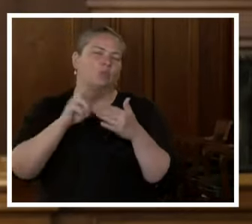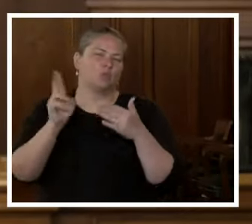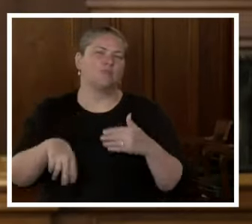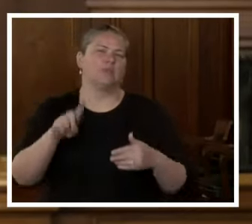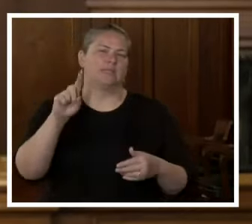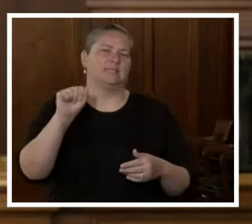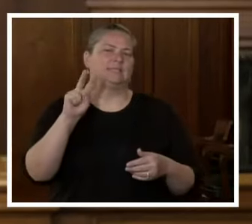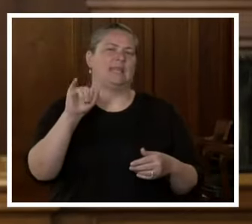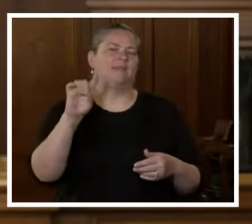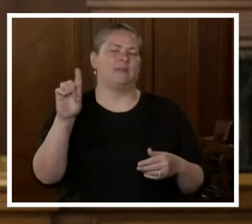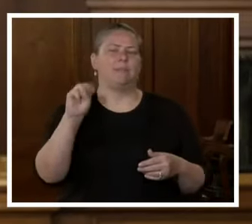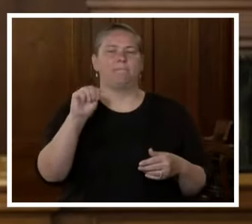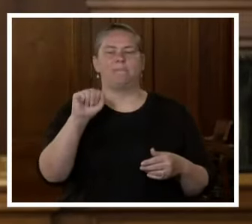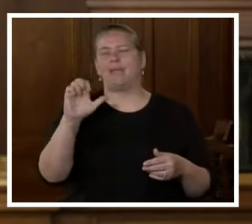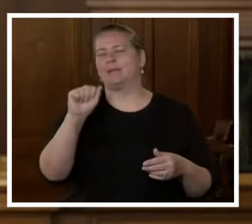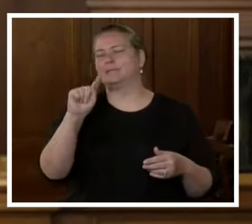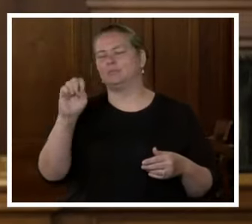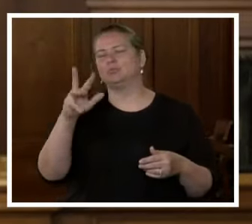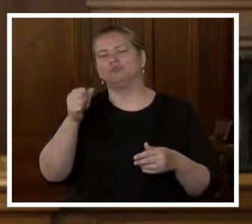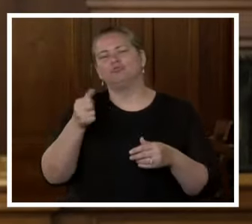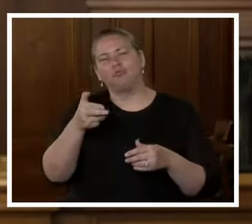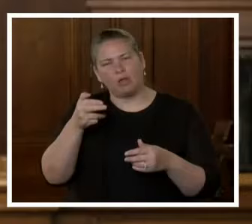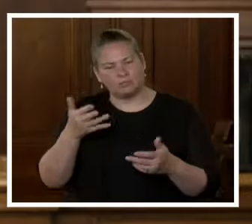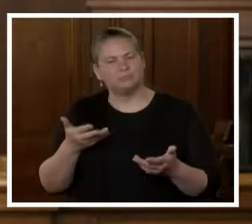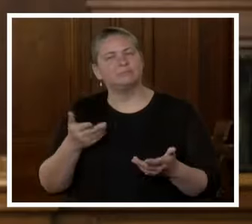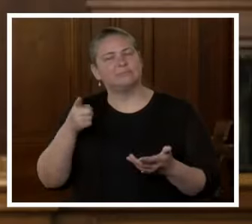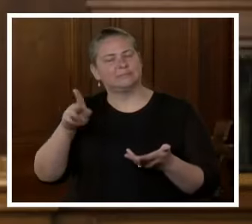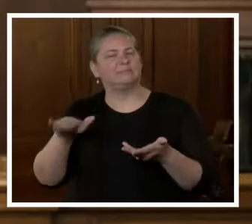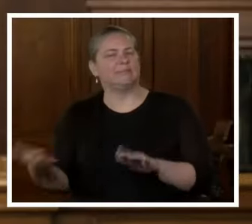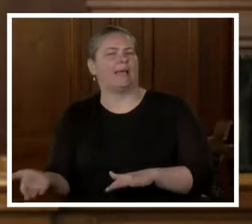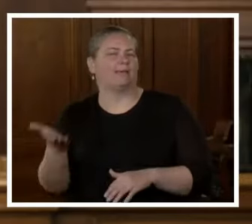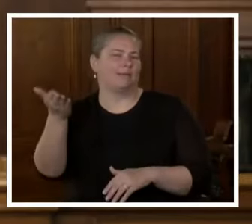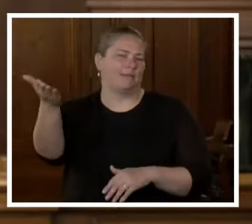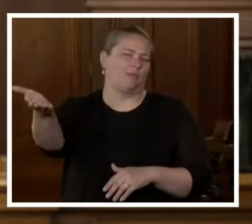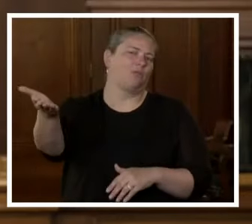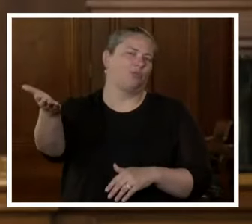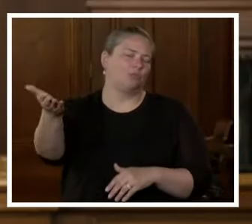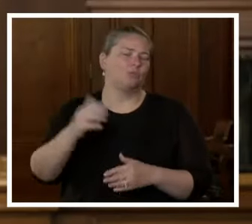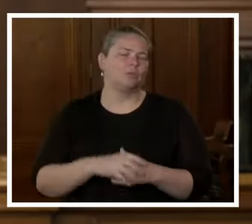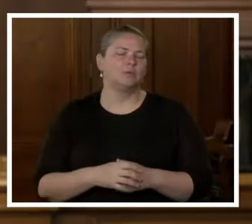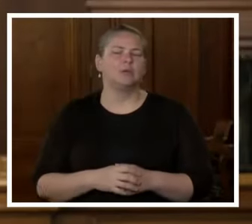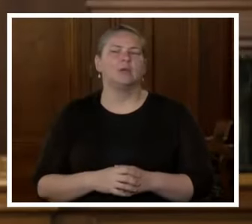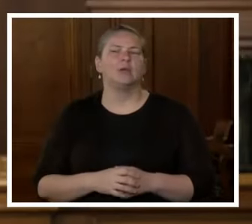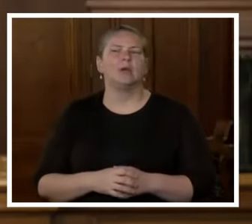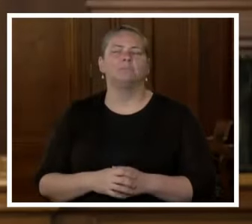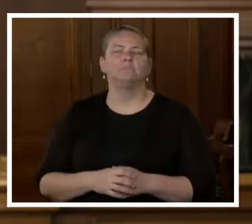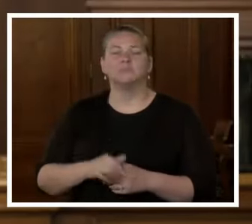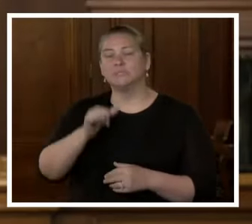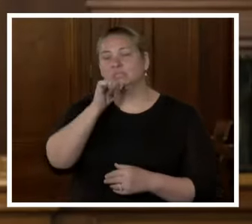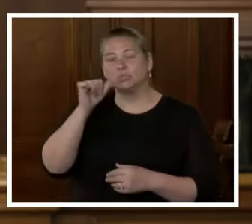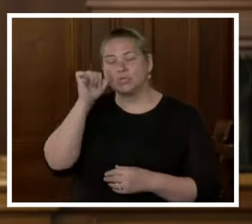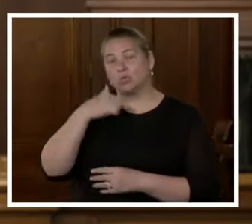TWO MEMBERS OF THE NATIONAL GUARD USING M4 CARVES AND FIRING